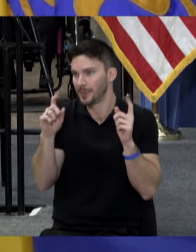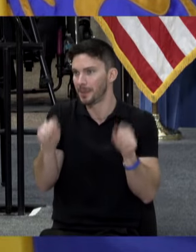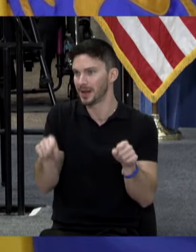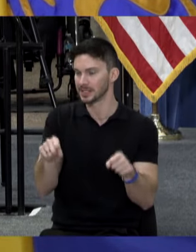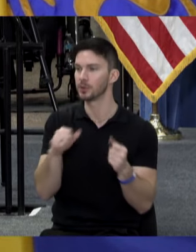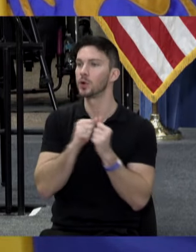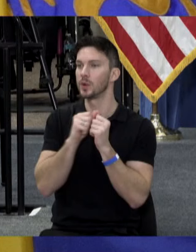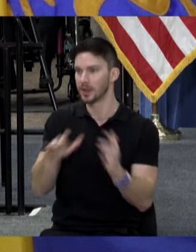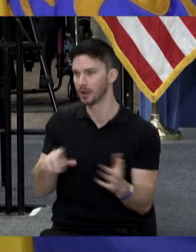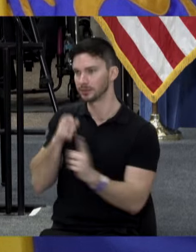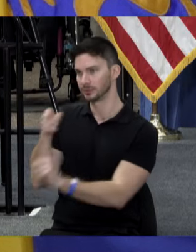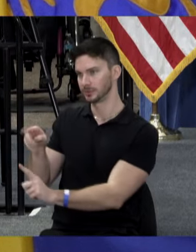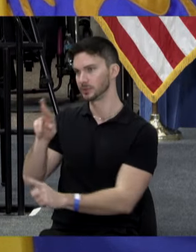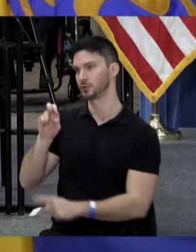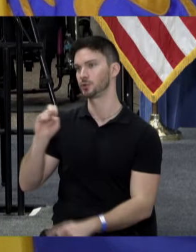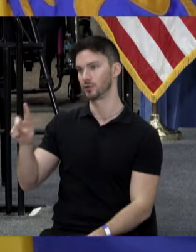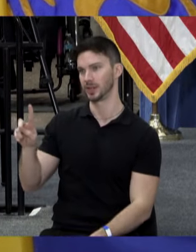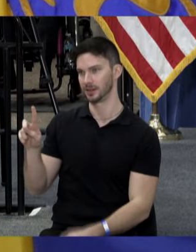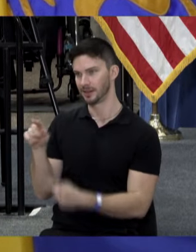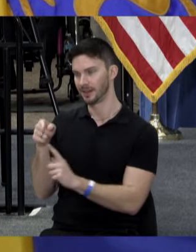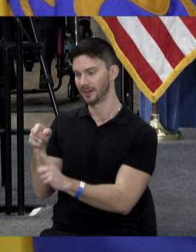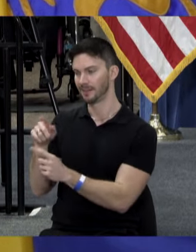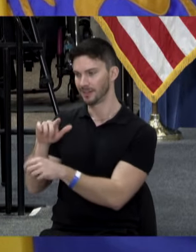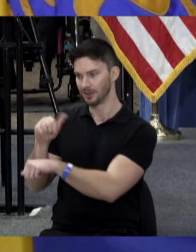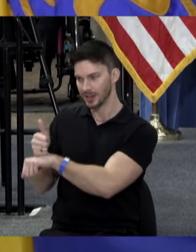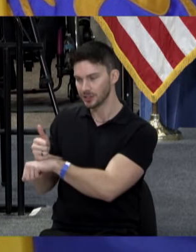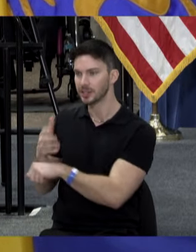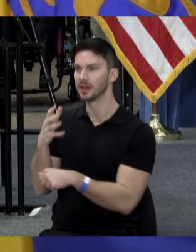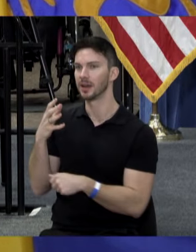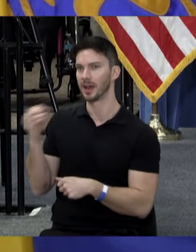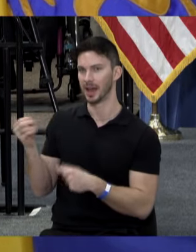Reeve Foundation, but more importantly, without the support of the Administration for Community